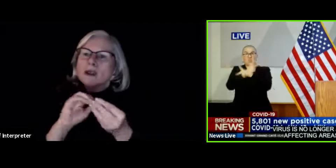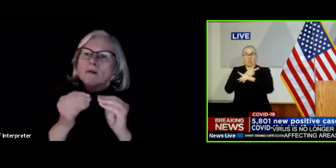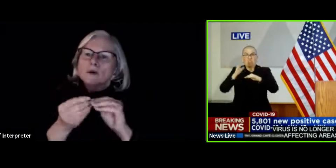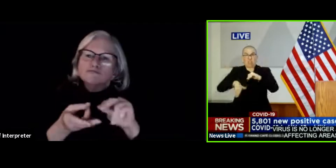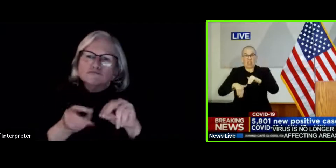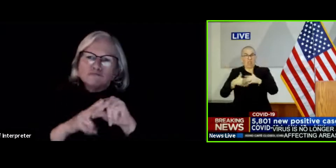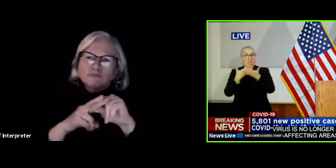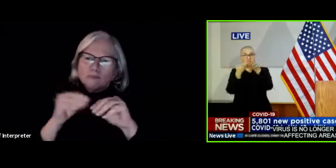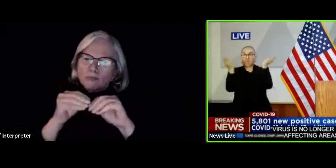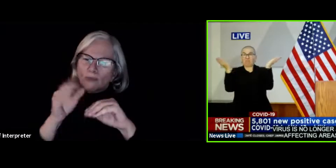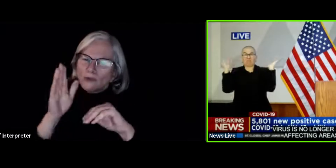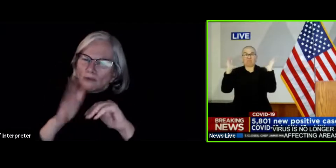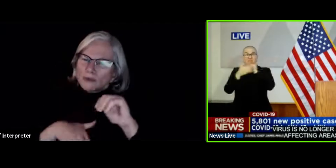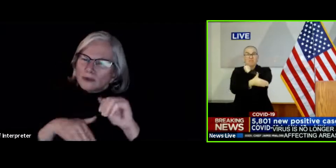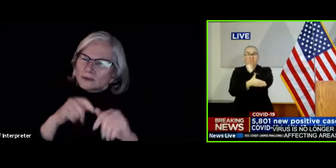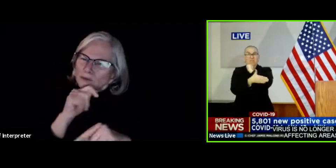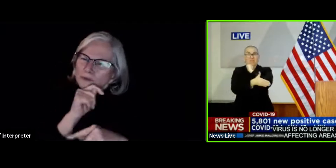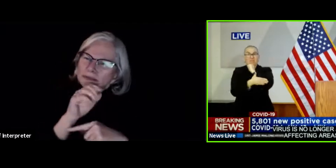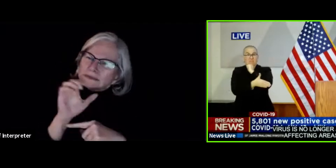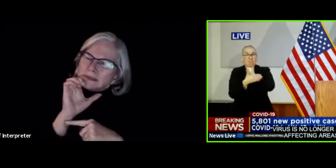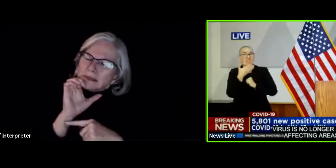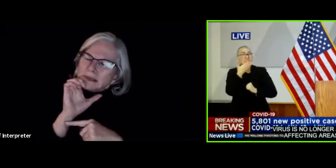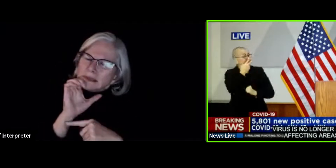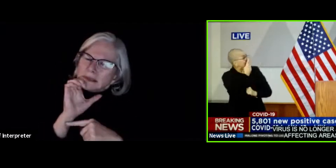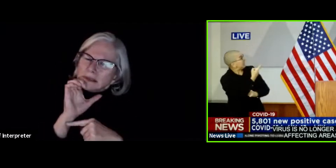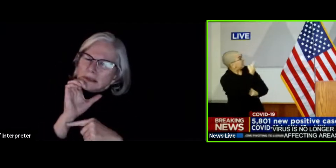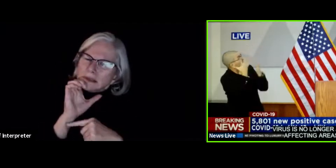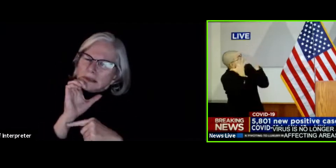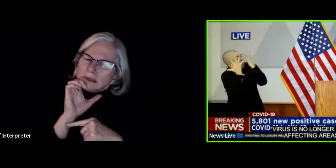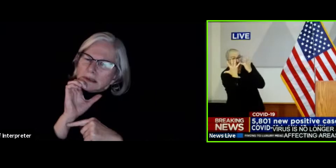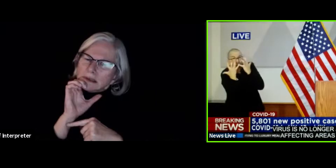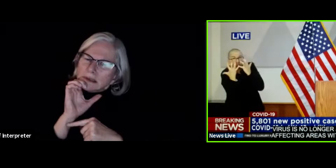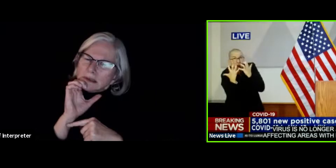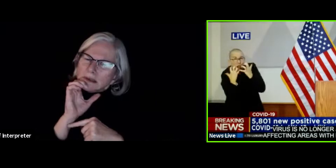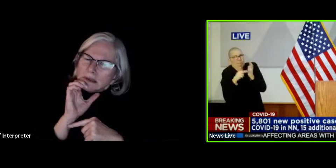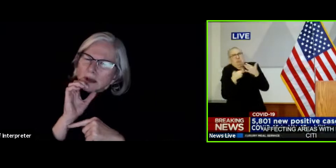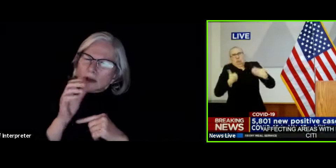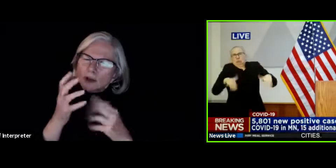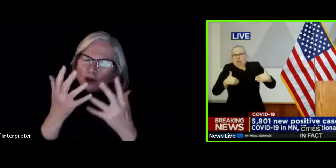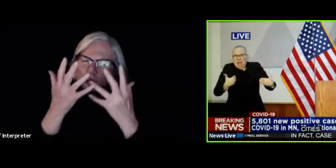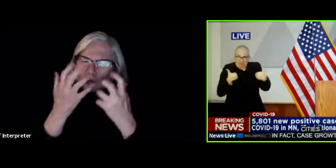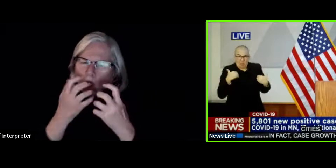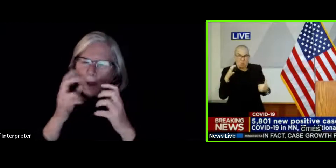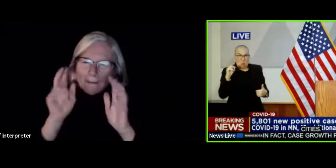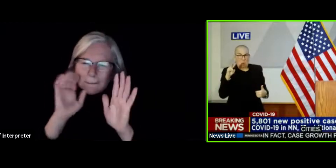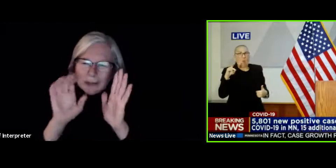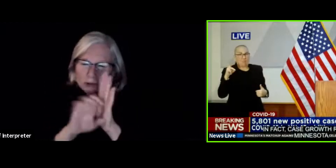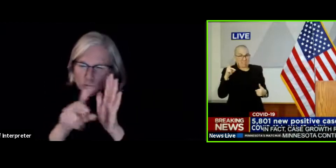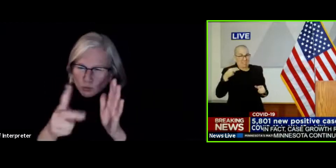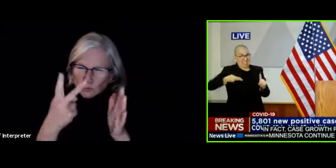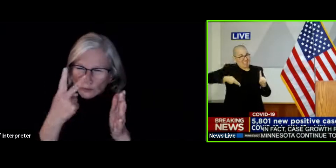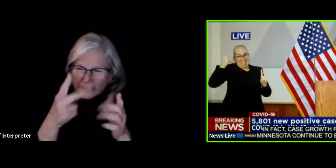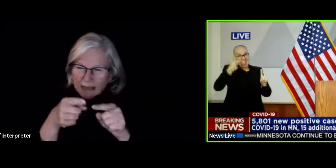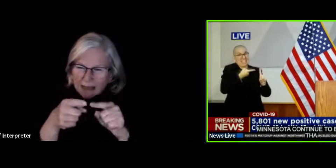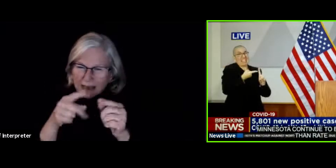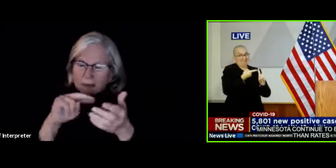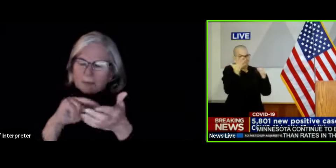ON THIS MAP INDICATE A HIGHER NUMBER OF CASES PER POPULATION, PER 10,000 PEOPLE